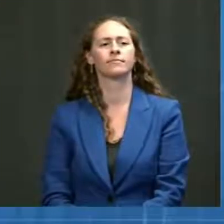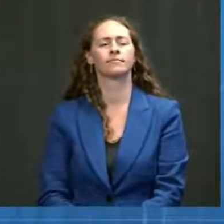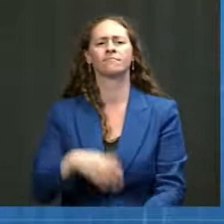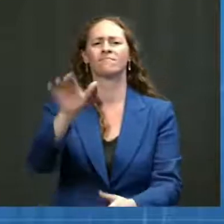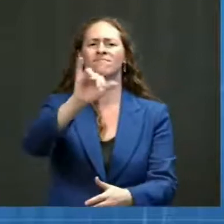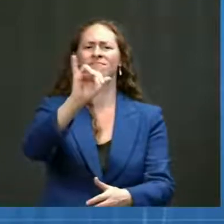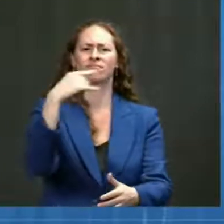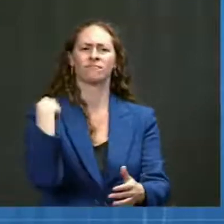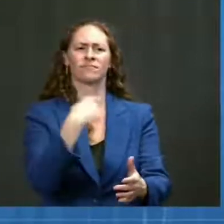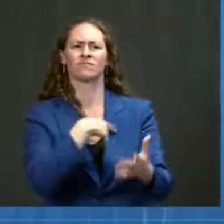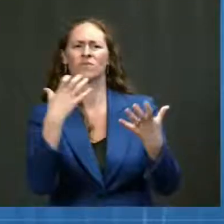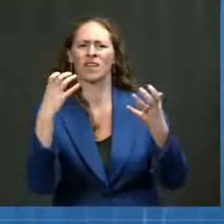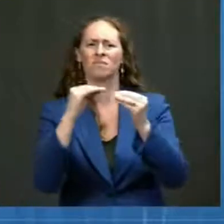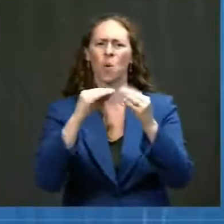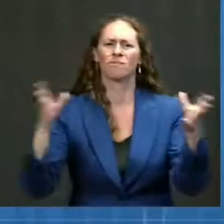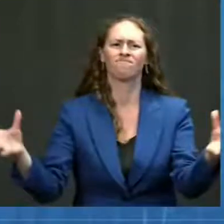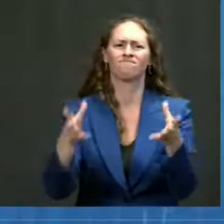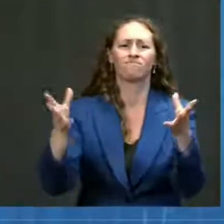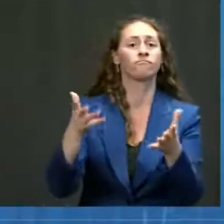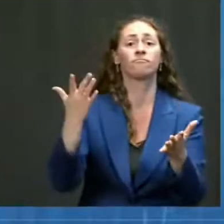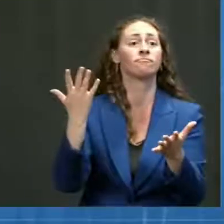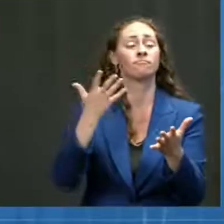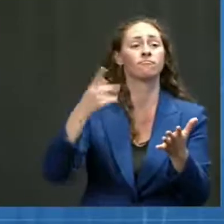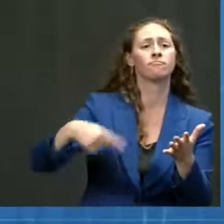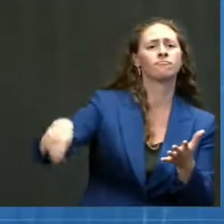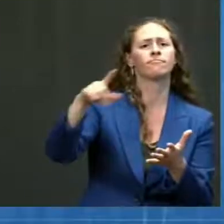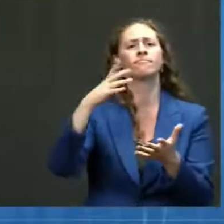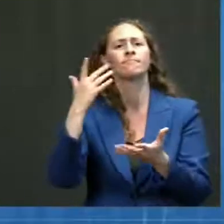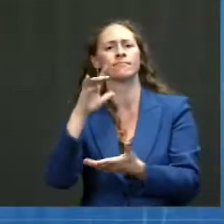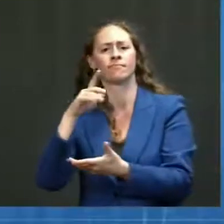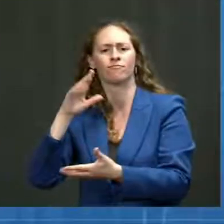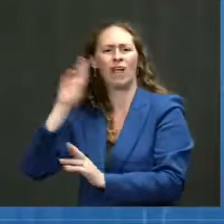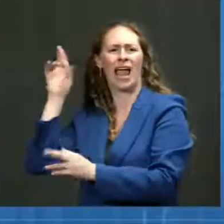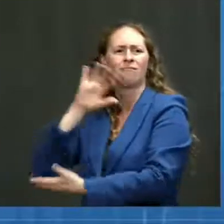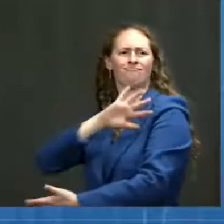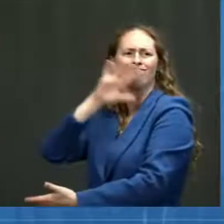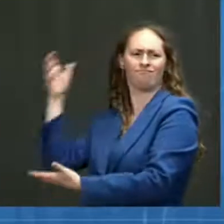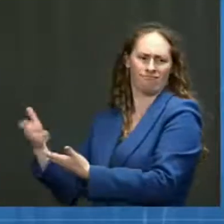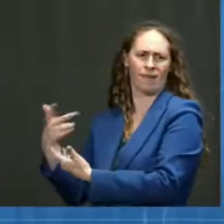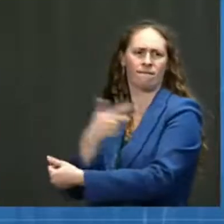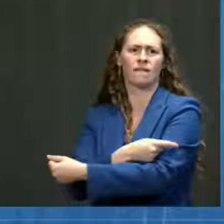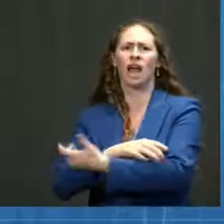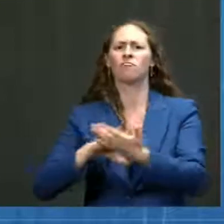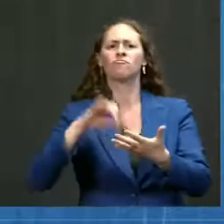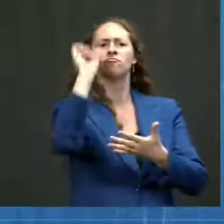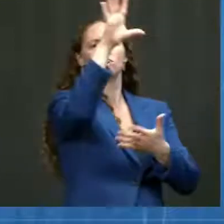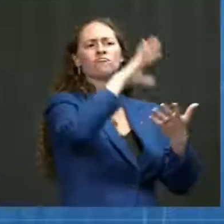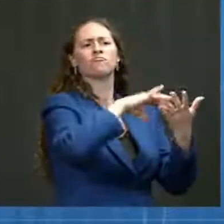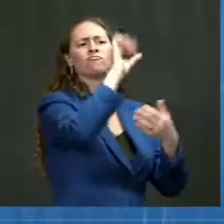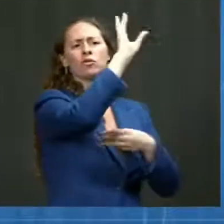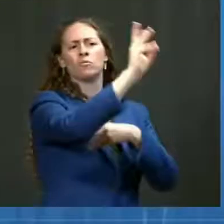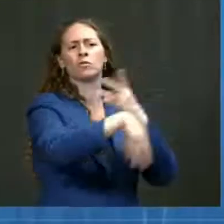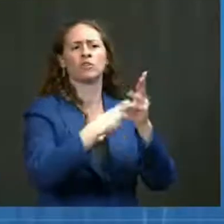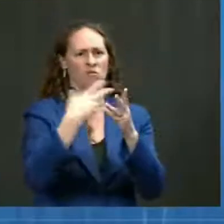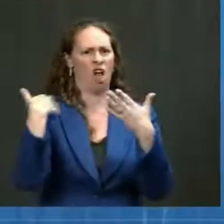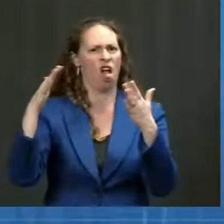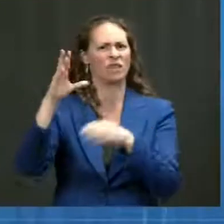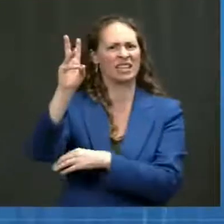WE WILL ALSO CONTINUE TO EXPAND OUR EFFORTS TO INCREASE THE SUPPLY OF VACCINES FOR OTHER COUNTRIES, BUILDING ON THE OVER